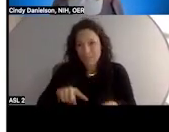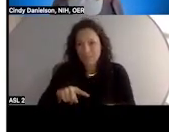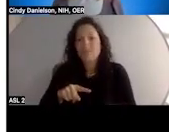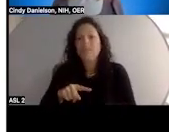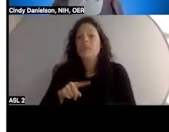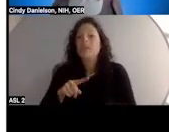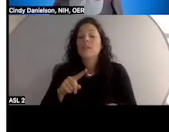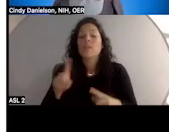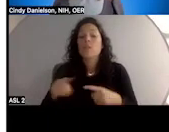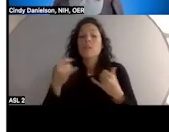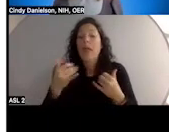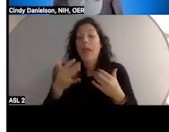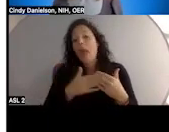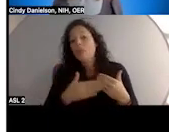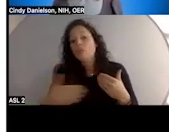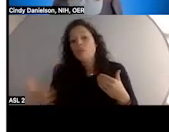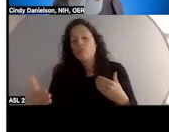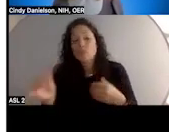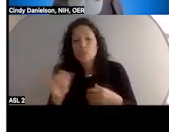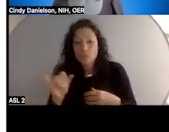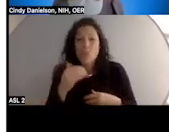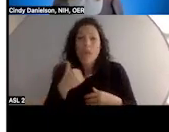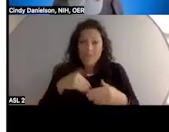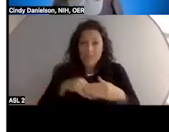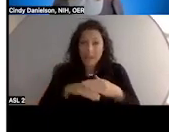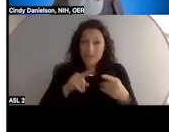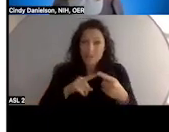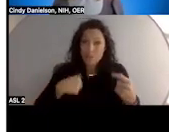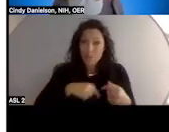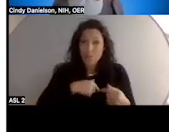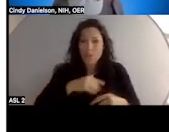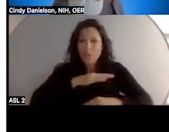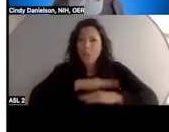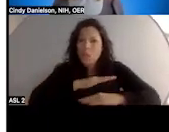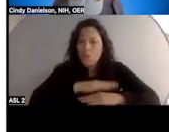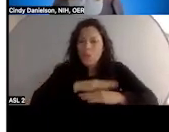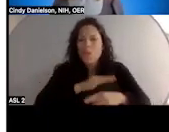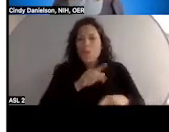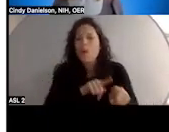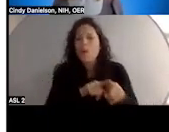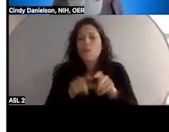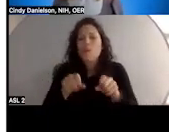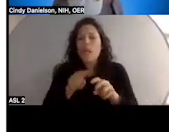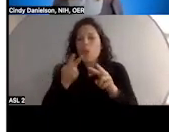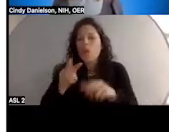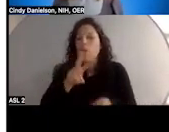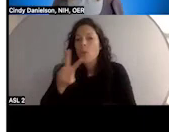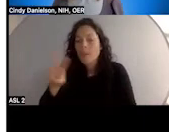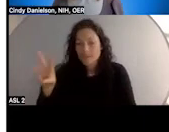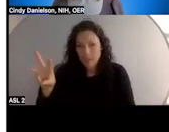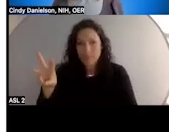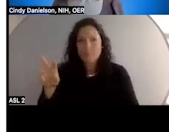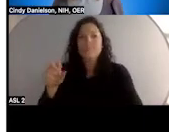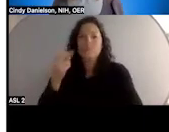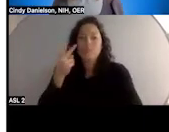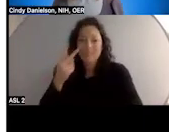when you have access to us at the booth, you can always look at the website, the central NIH Scientific Data Sharing website,